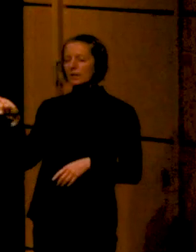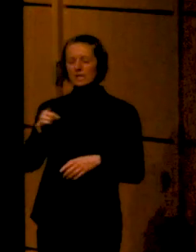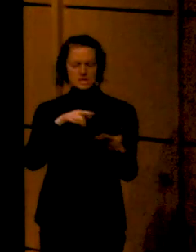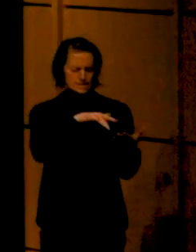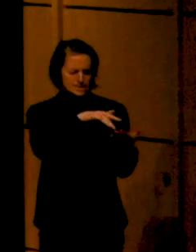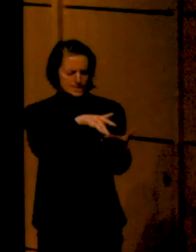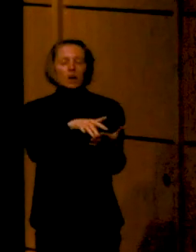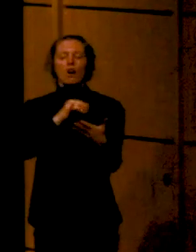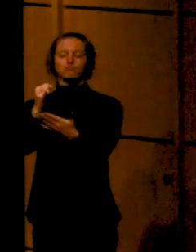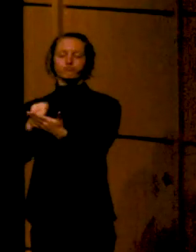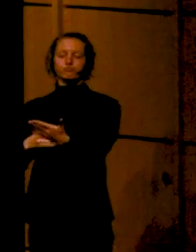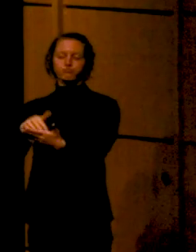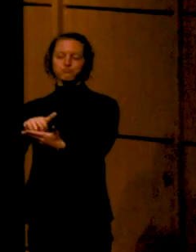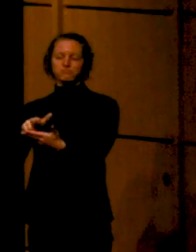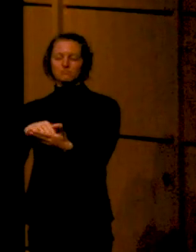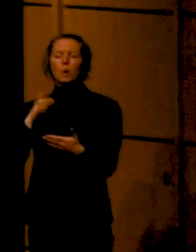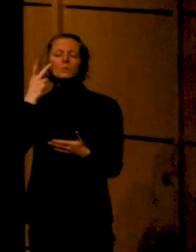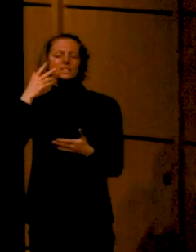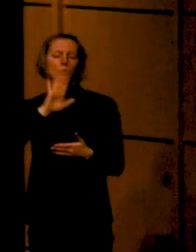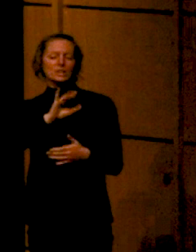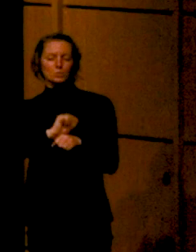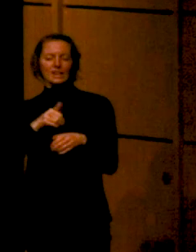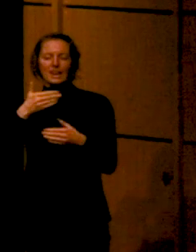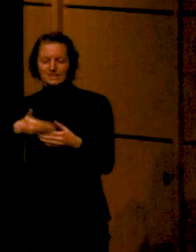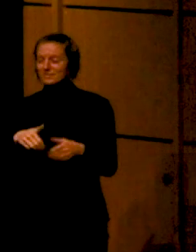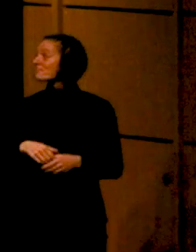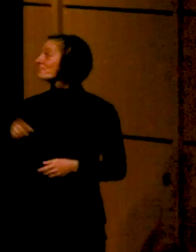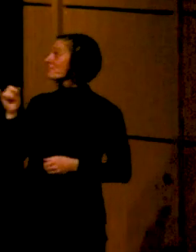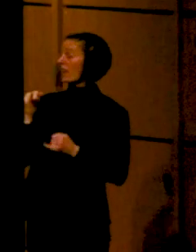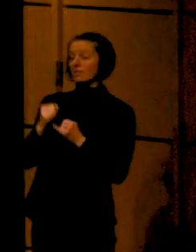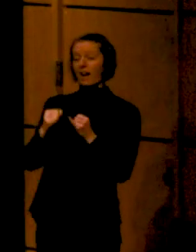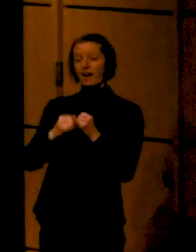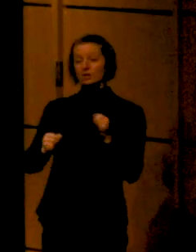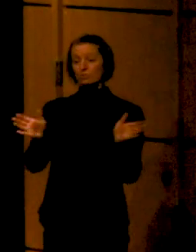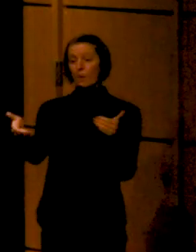This last room of the exhibition treats some of the beautiful new landscapes that were